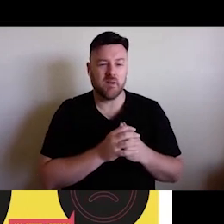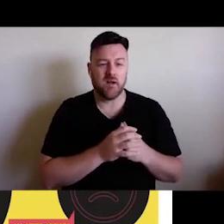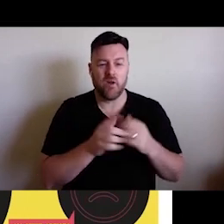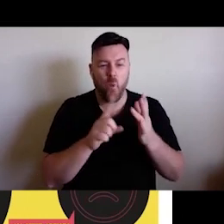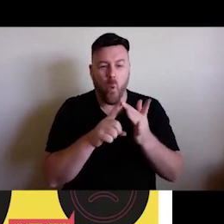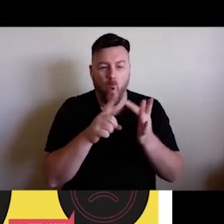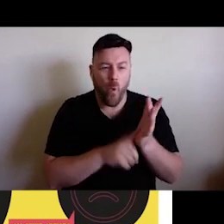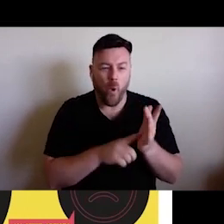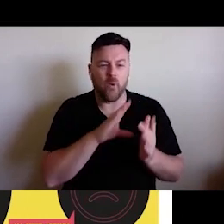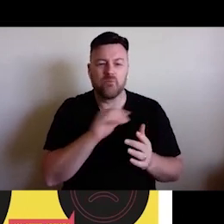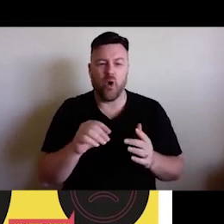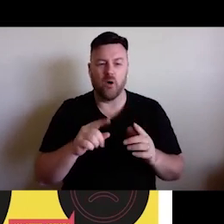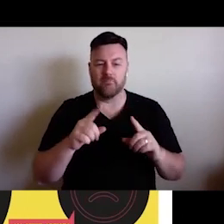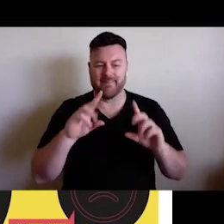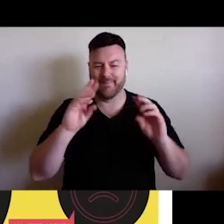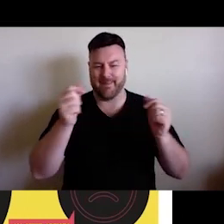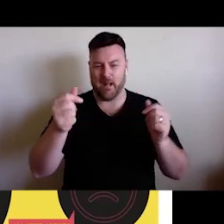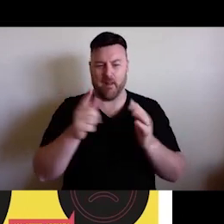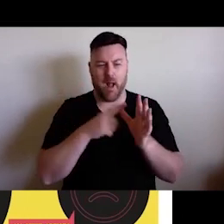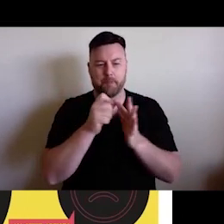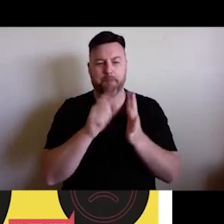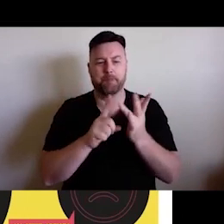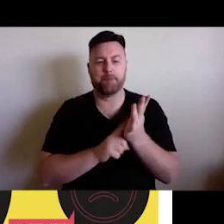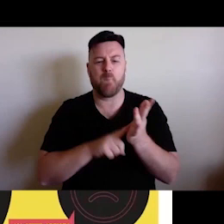really successful. It turns out lots of people want to collect and have